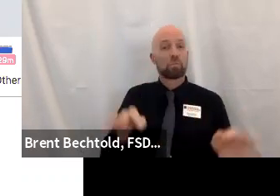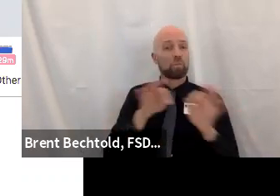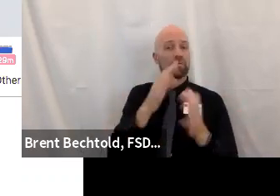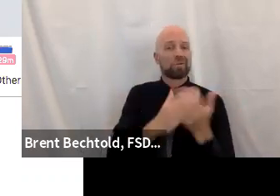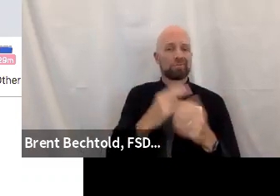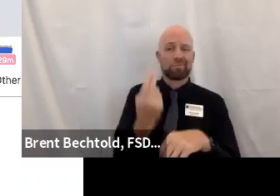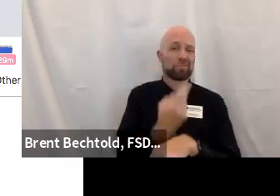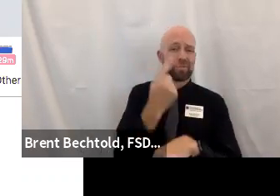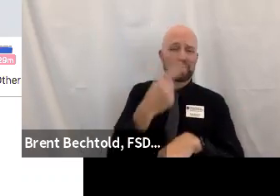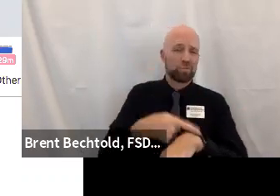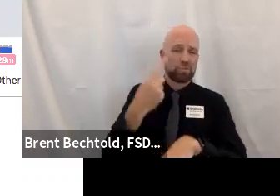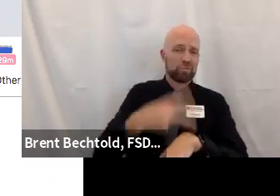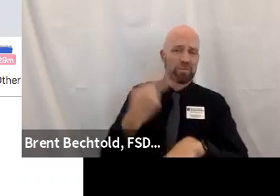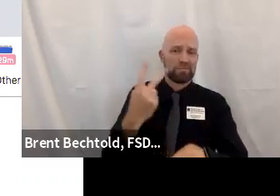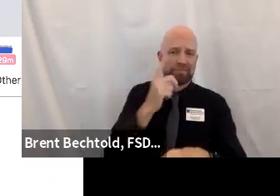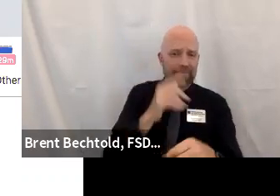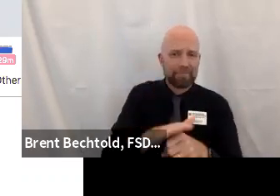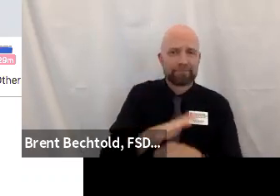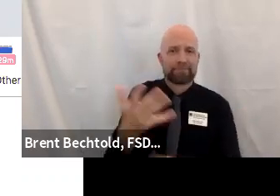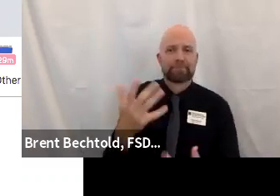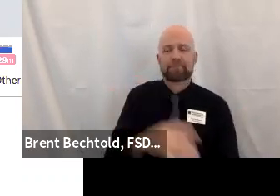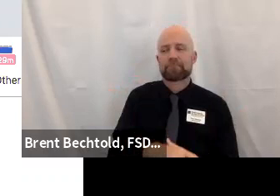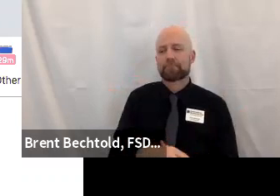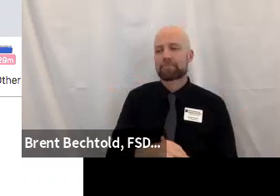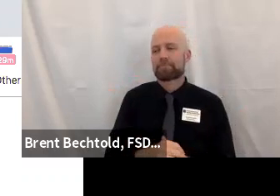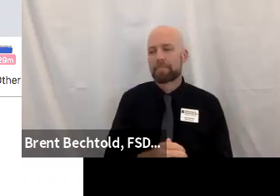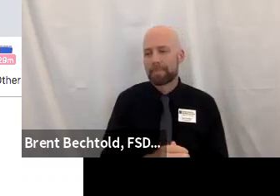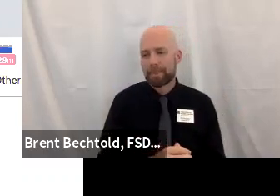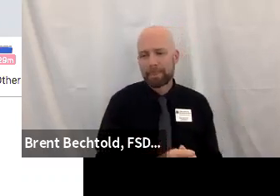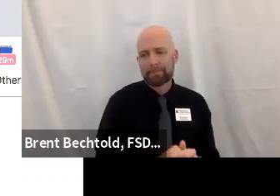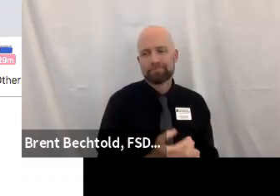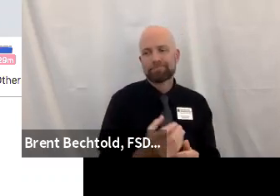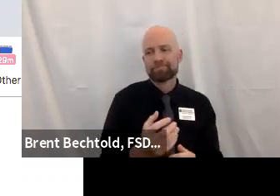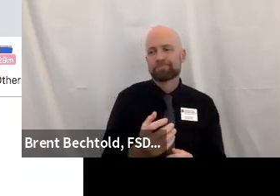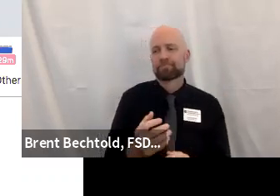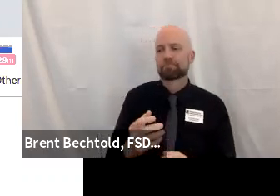The repeated exposure is a very important part and you can't just use the word one or two times.